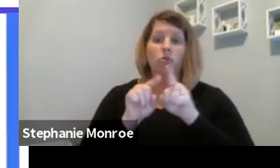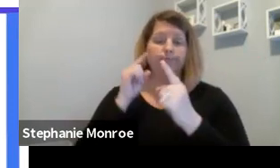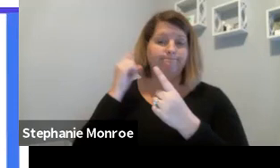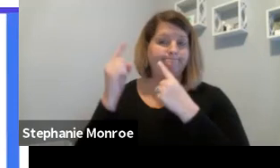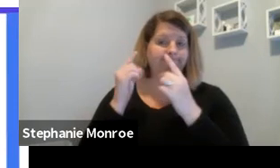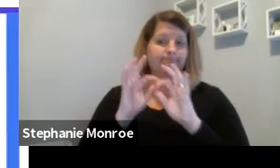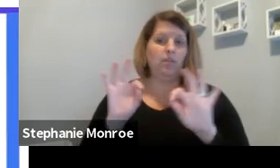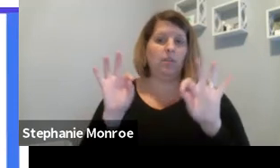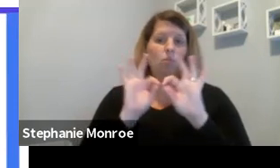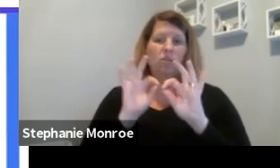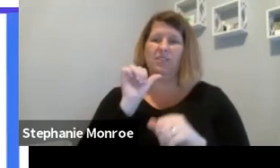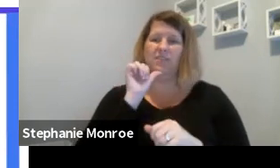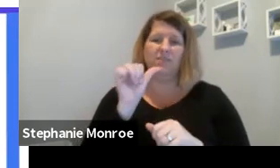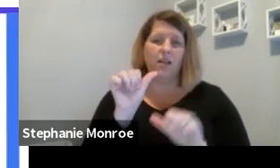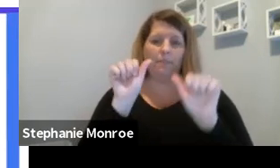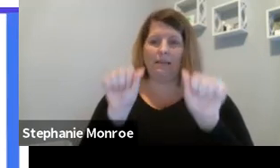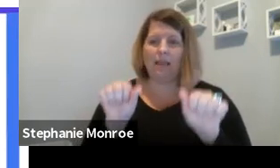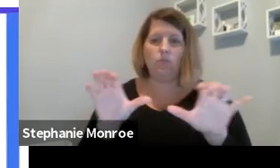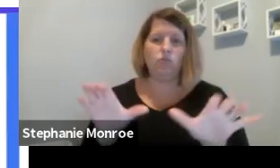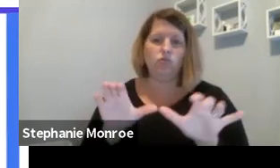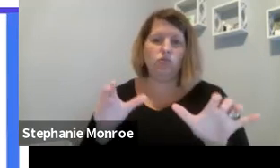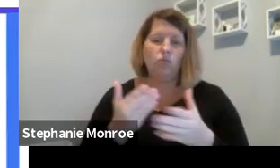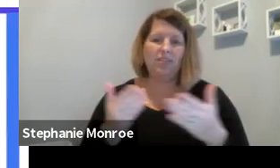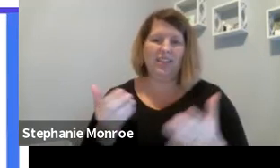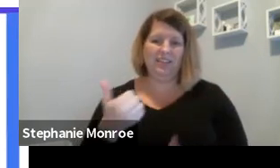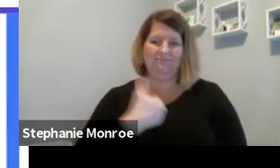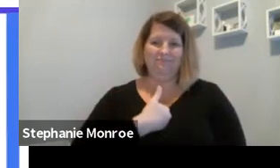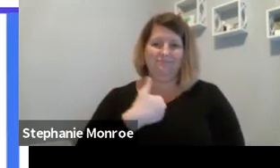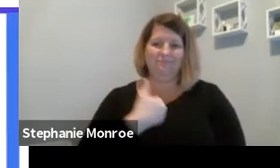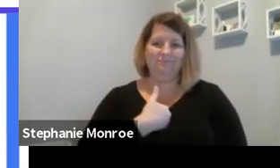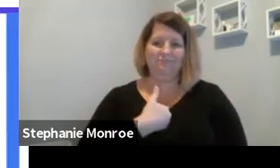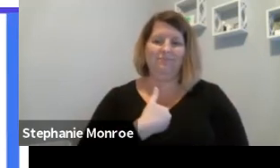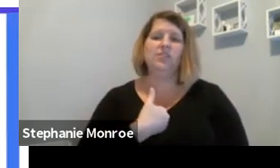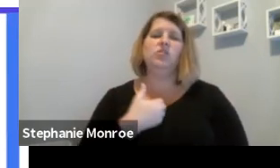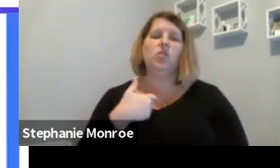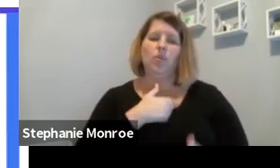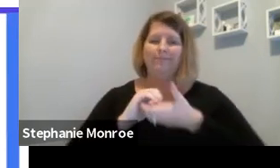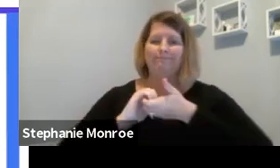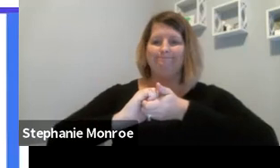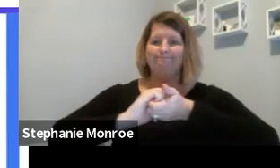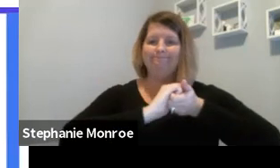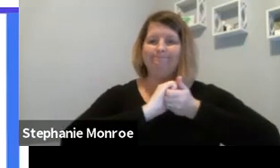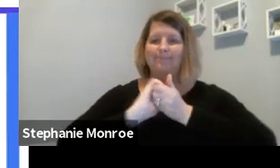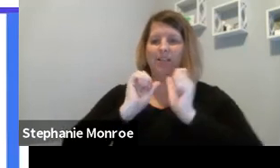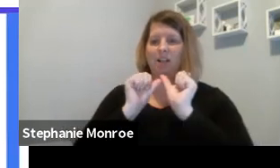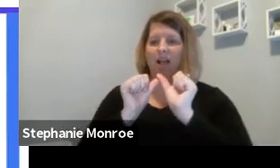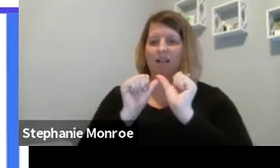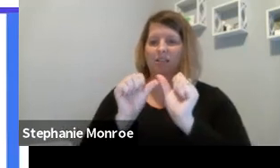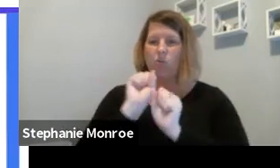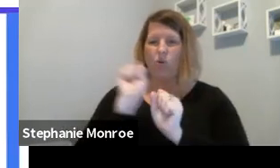of not being able to do things on our own. So we are constantly working on coordinating